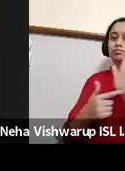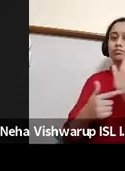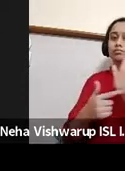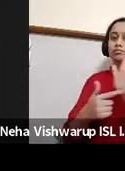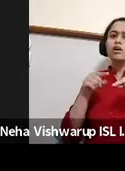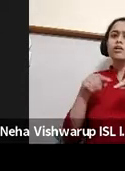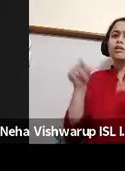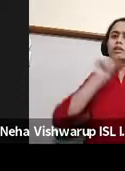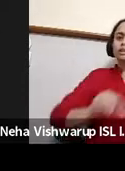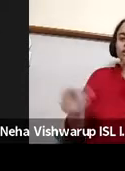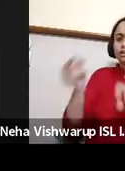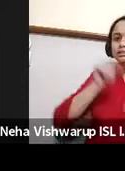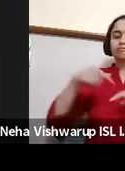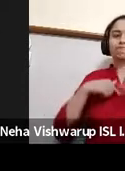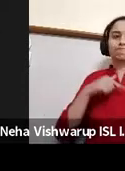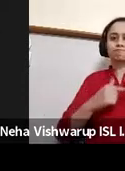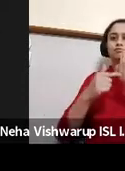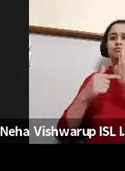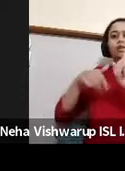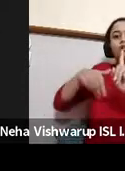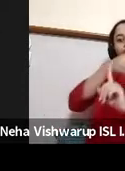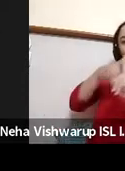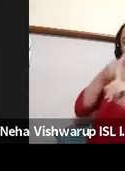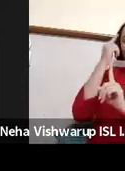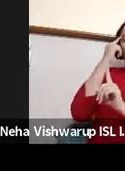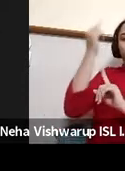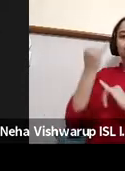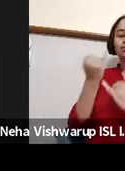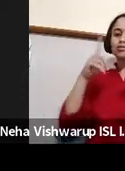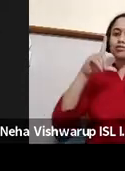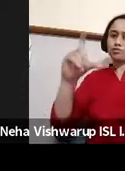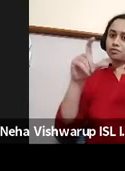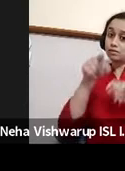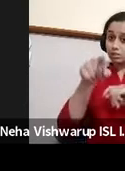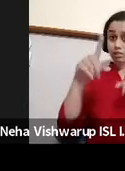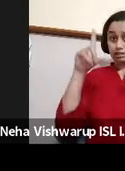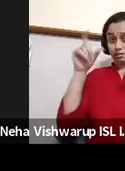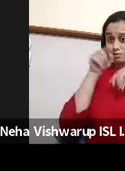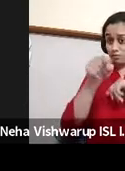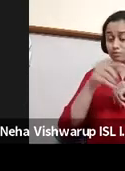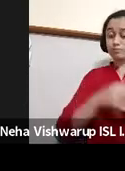we could bring the context behind these images to the fore for this image in particular we used